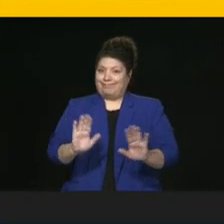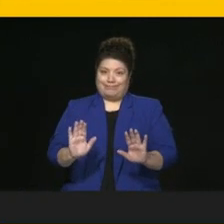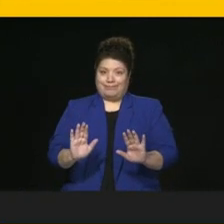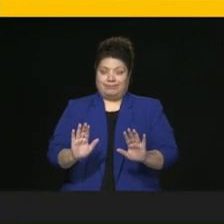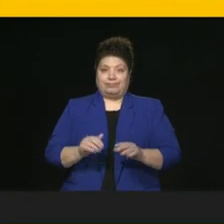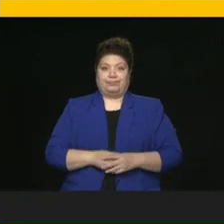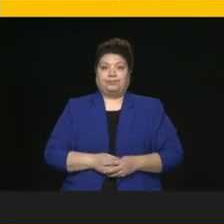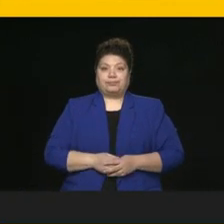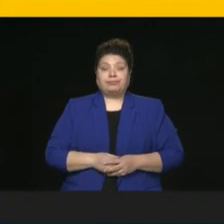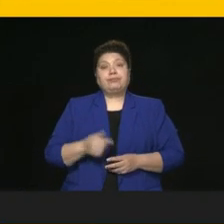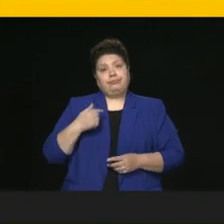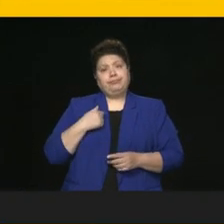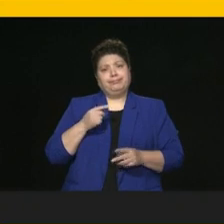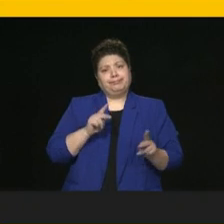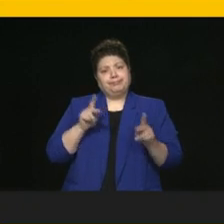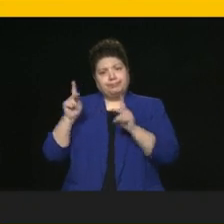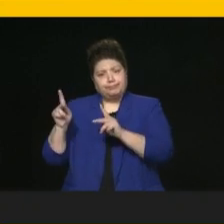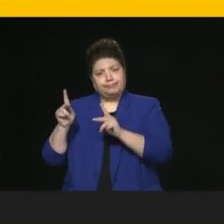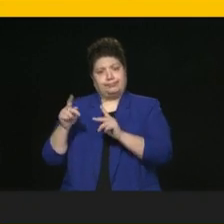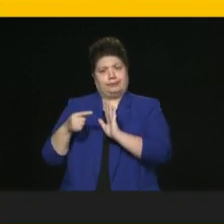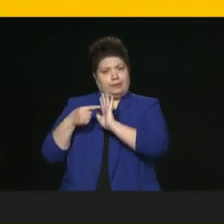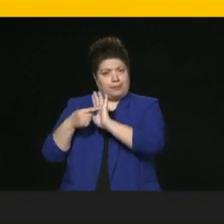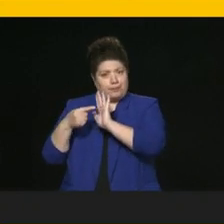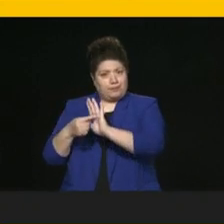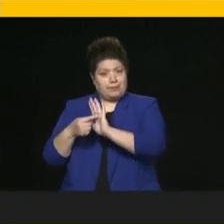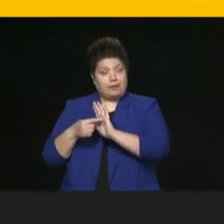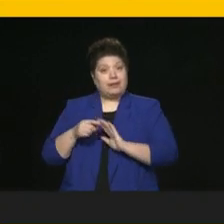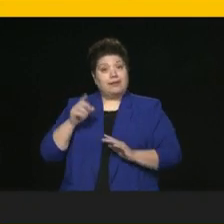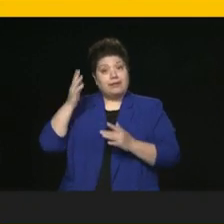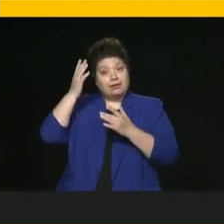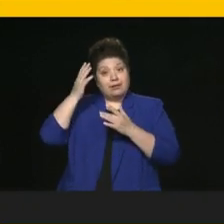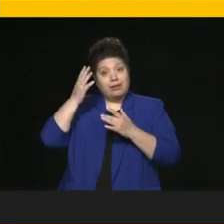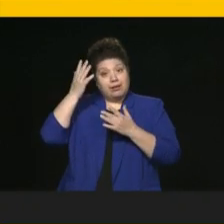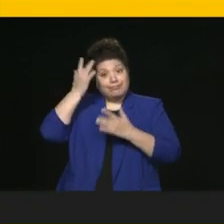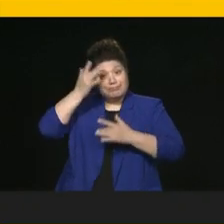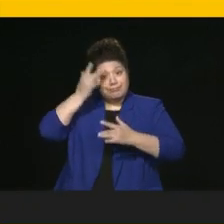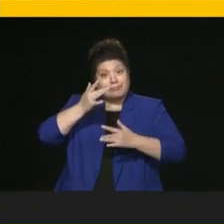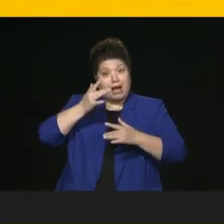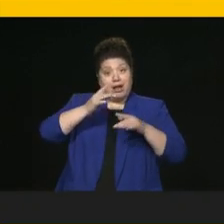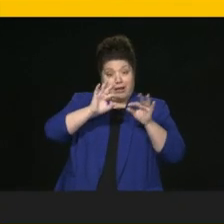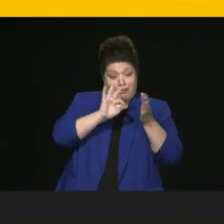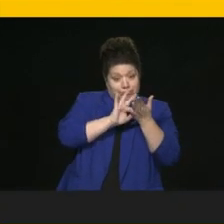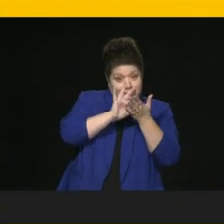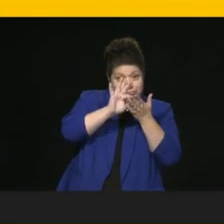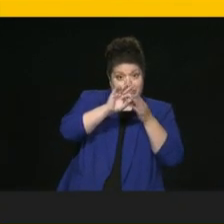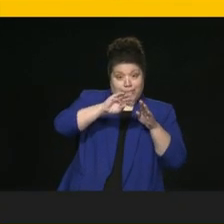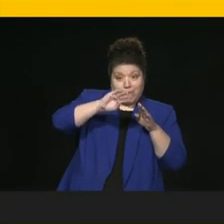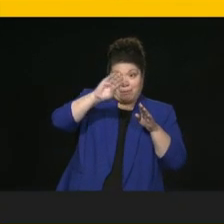QUITTING EARLY. I'D LIKE TO USE ANOTHER ANALOGY.